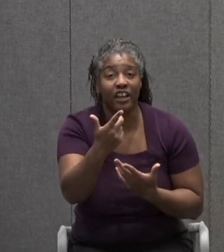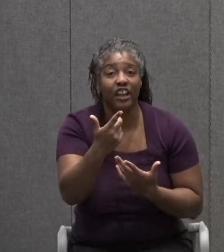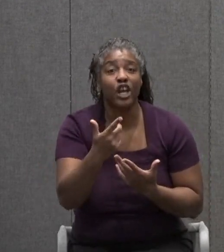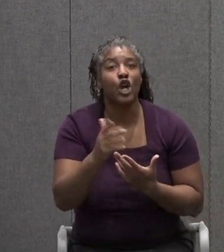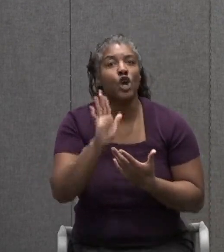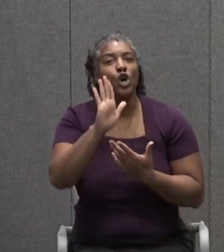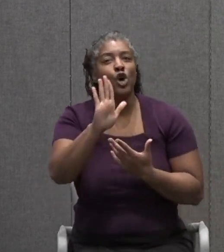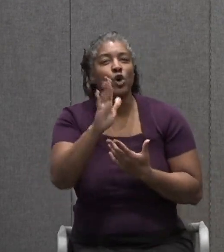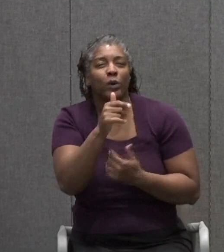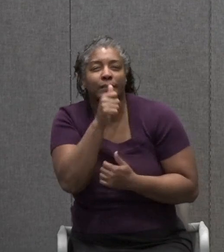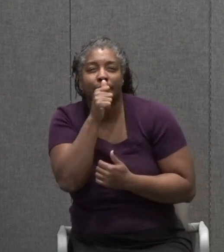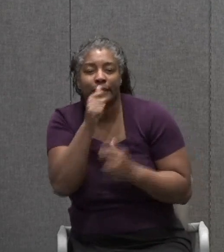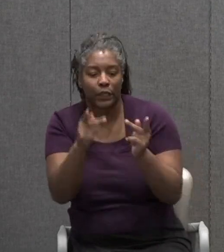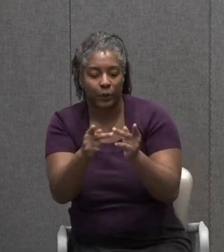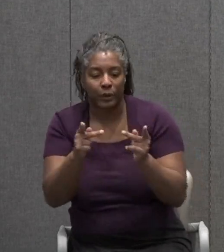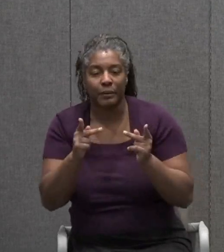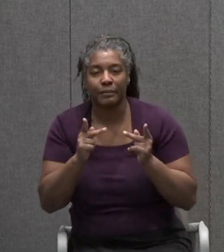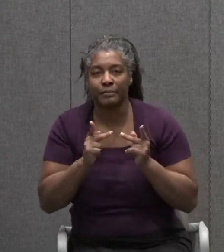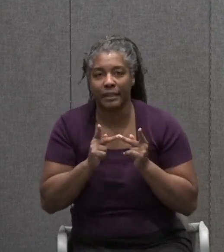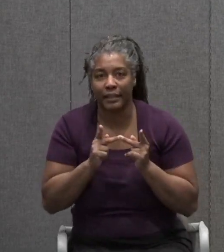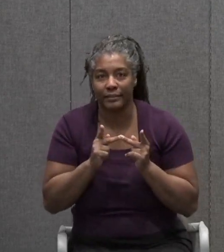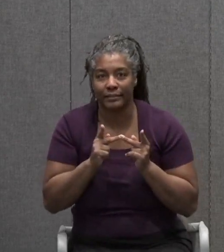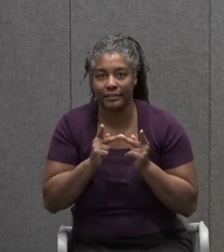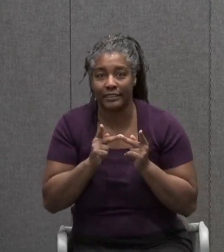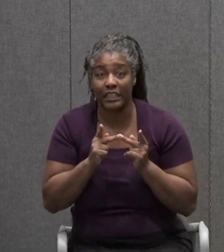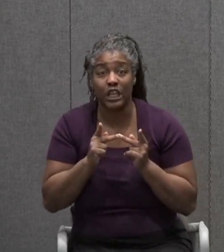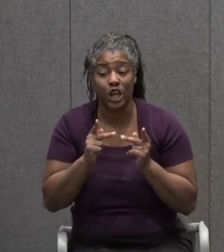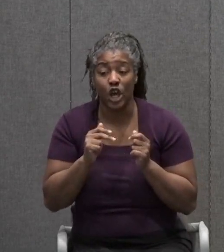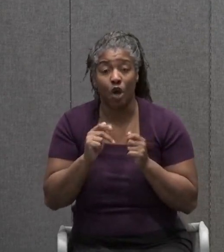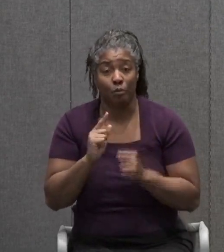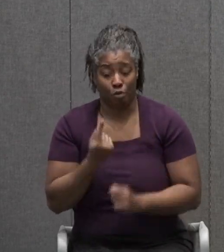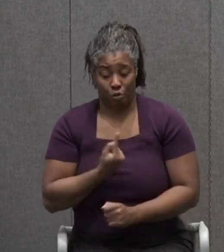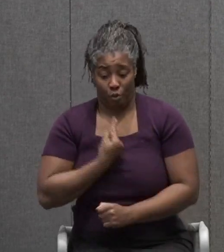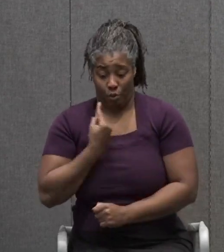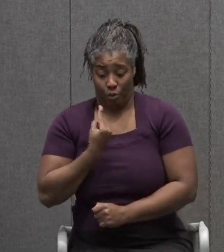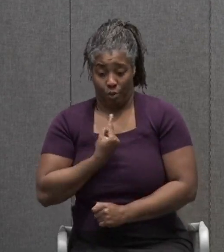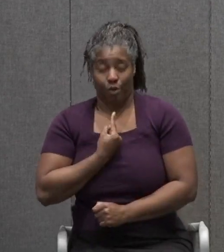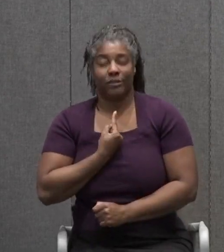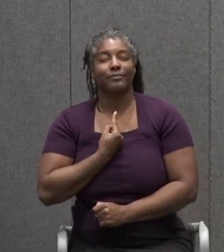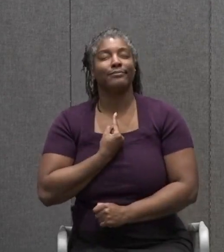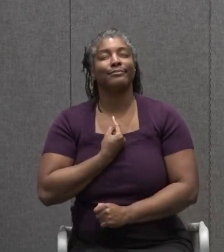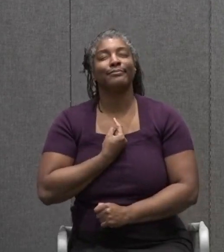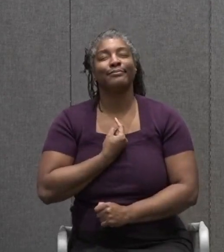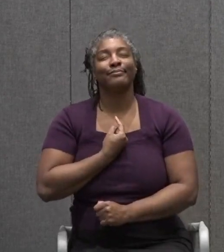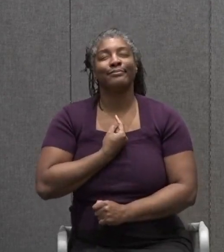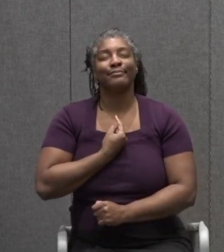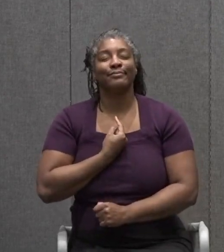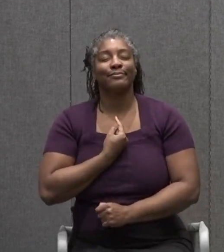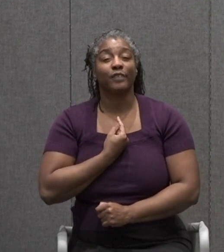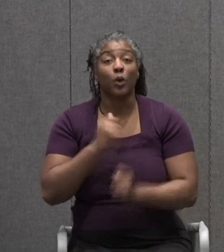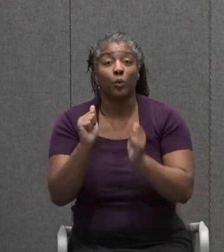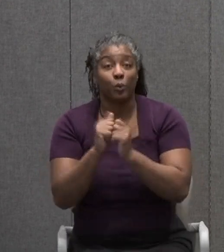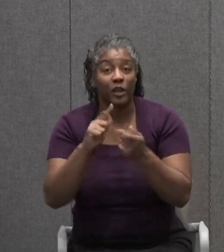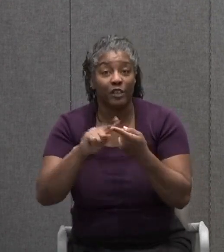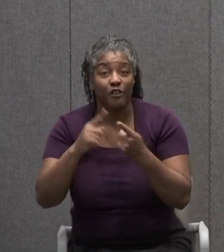Well, I'm gonna let you for the next few minutes design your very special, beautiful,